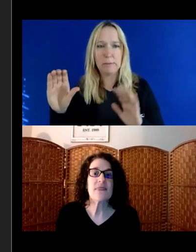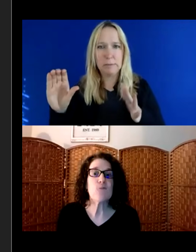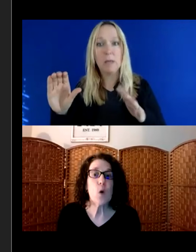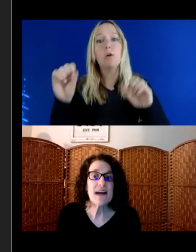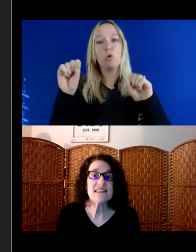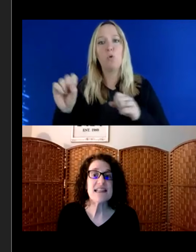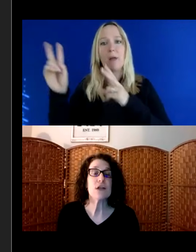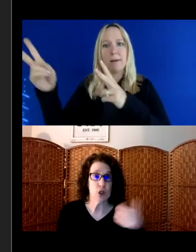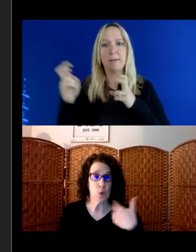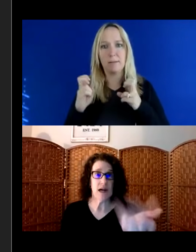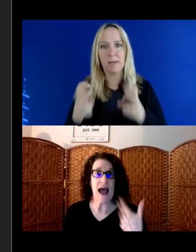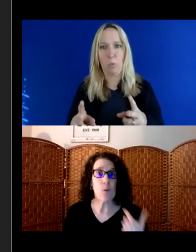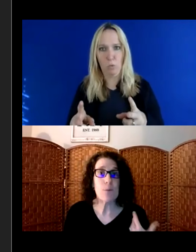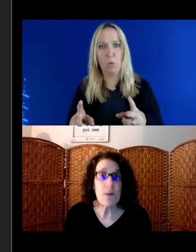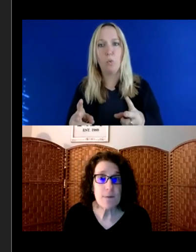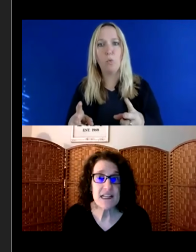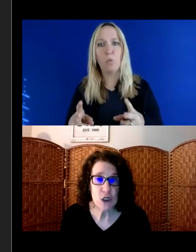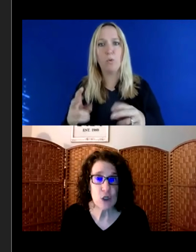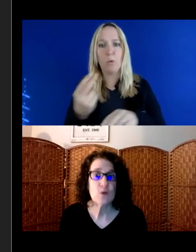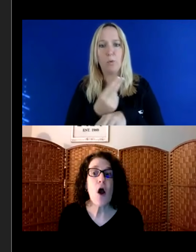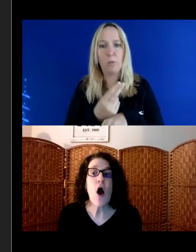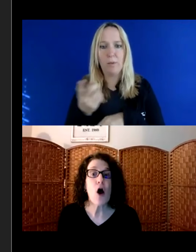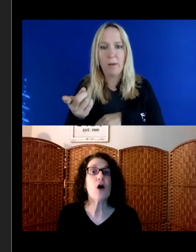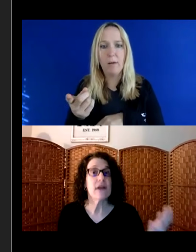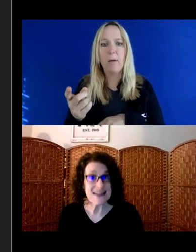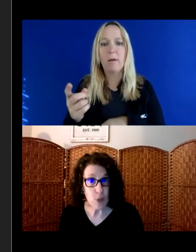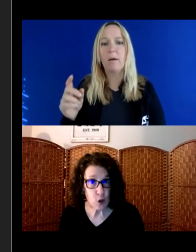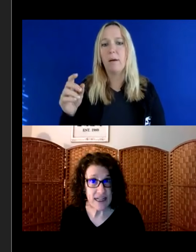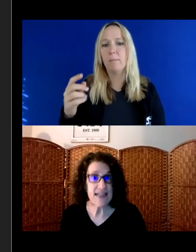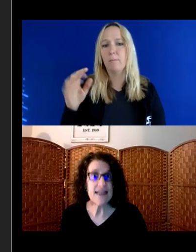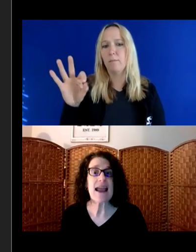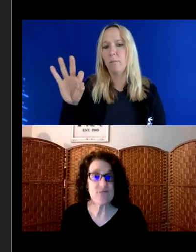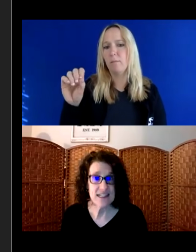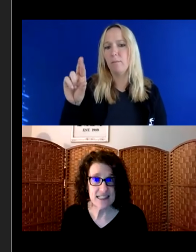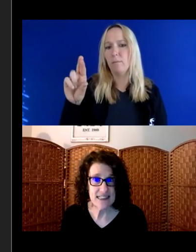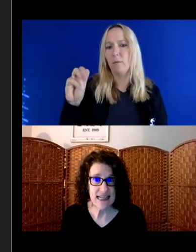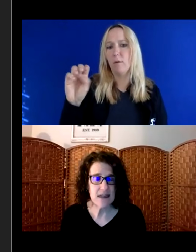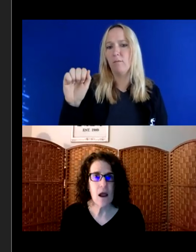The formats that you and I will probably use are SRT and VTT,